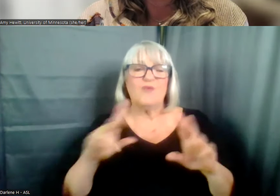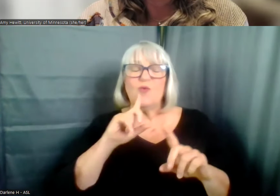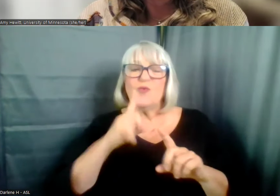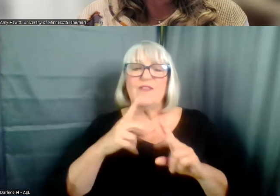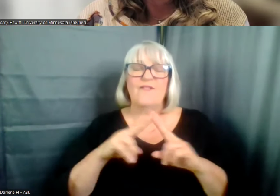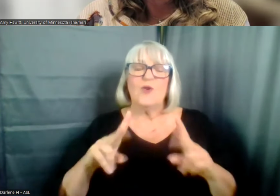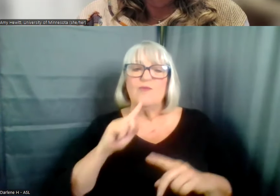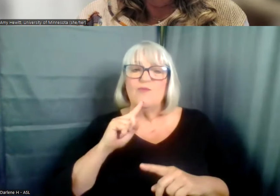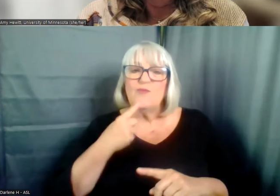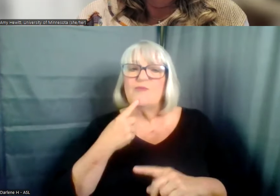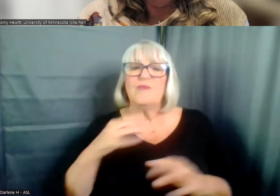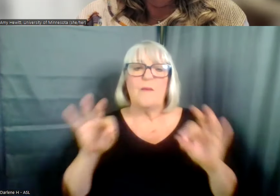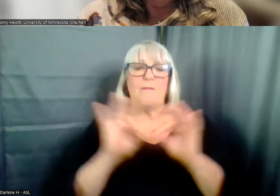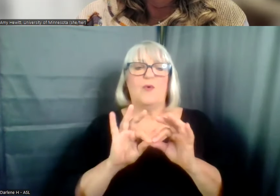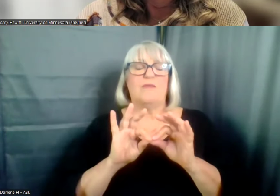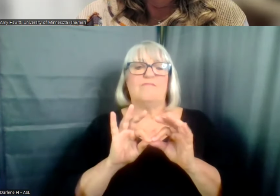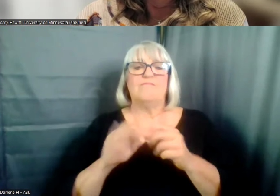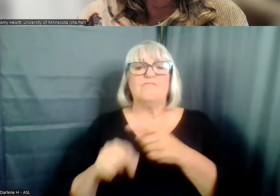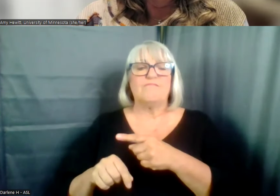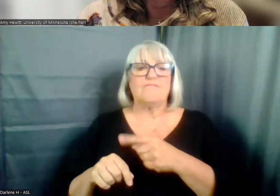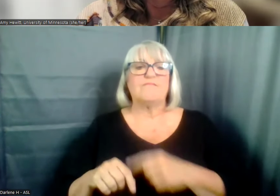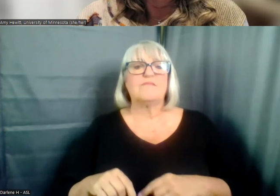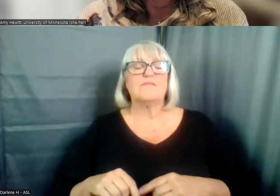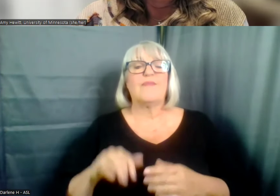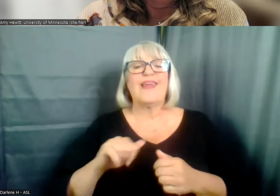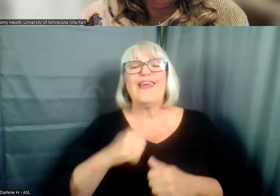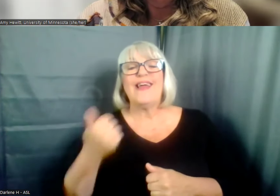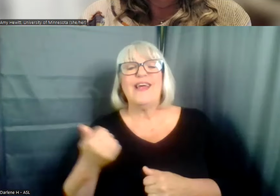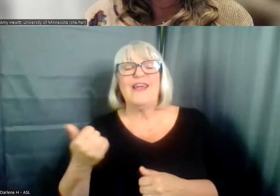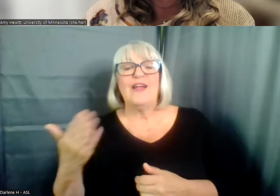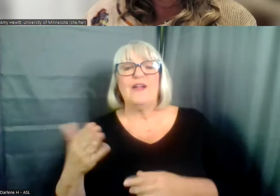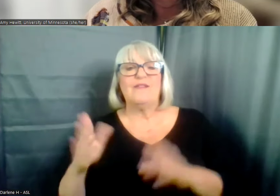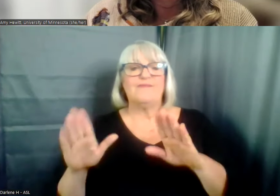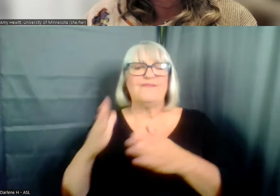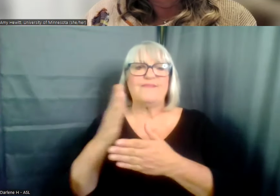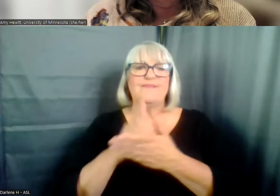critical piece. And then the other piece is so often and I'll